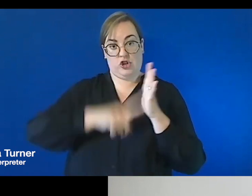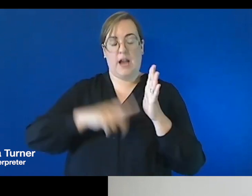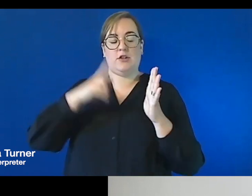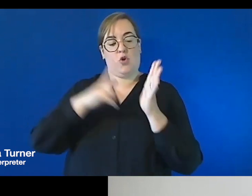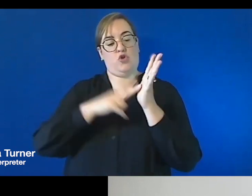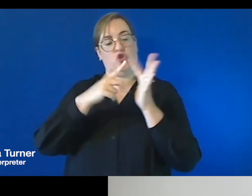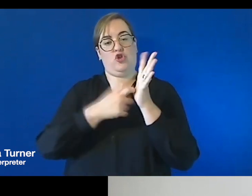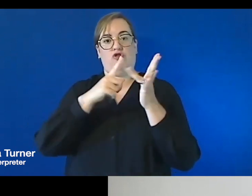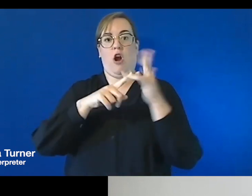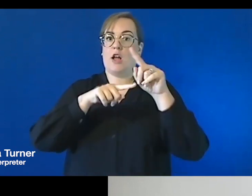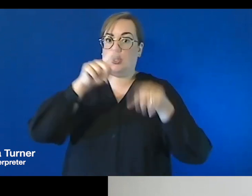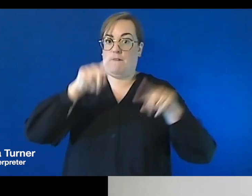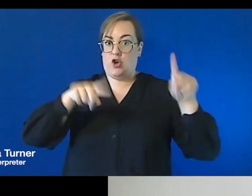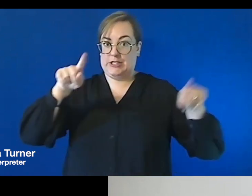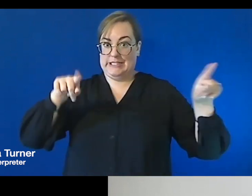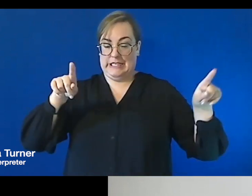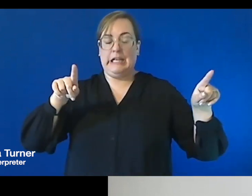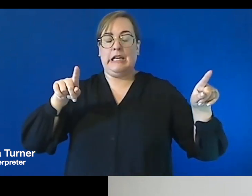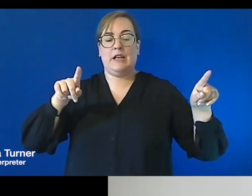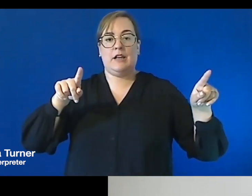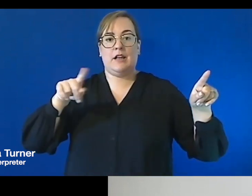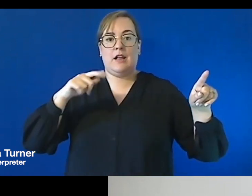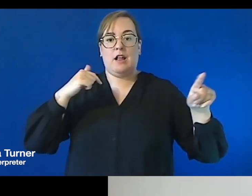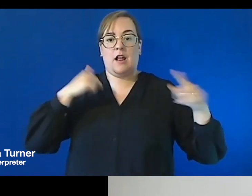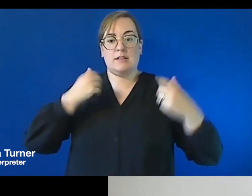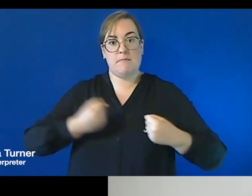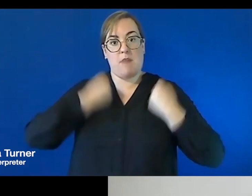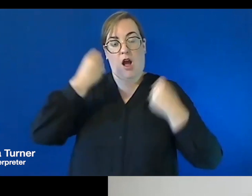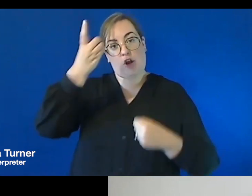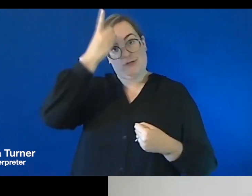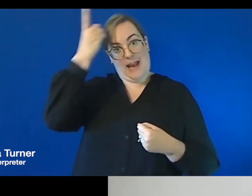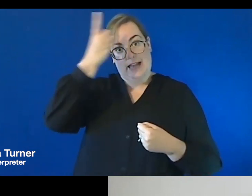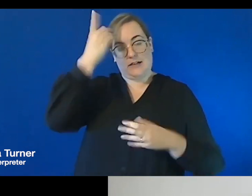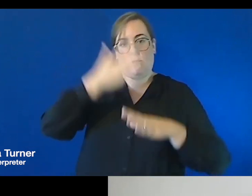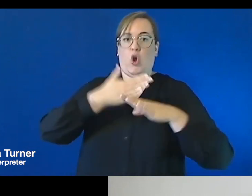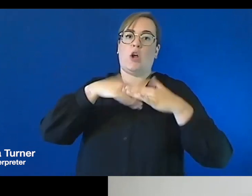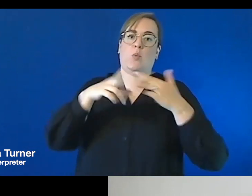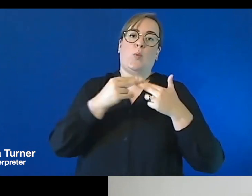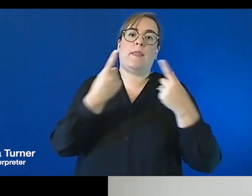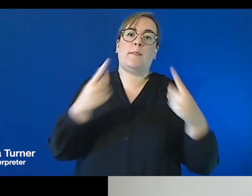is dedicated to my creative work music but I and basically we have a collab, we have a